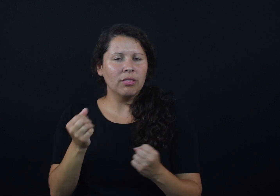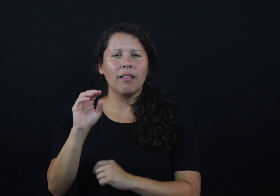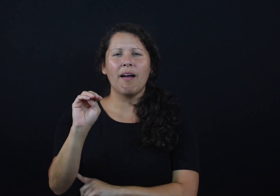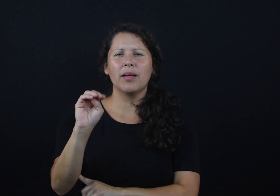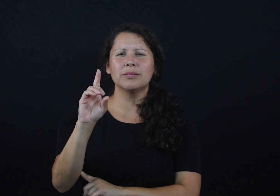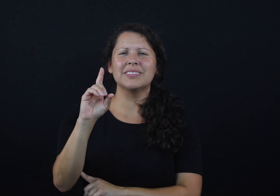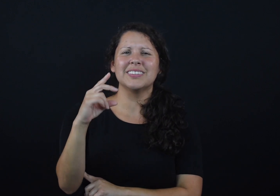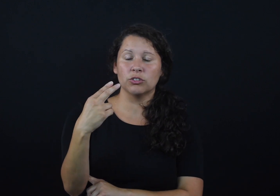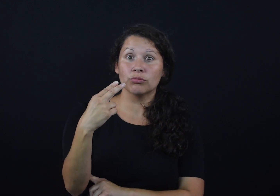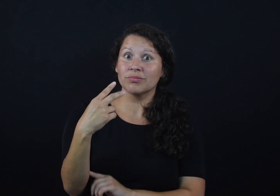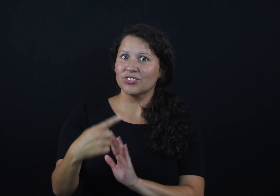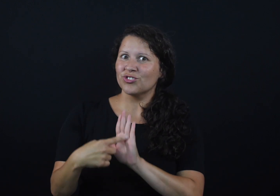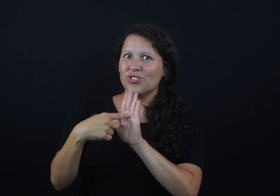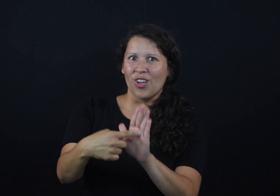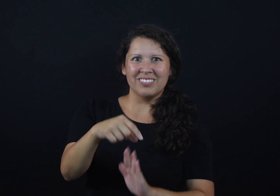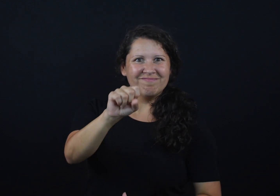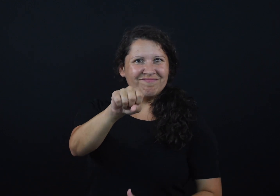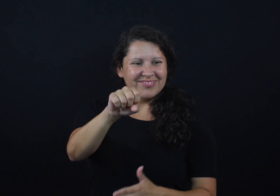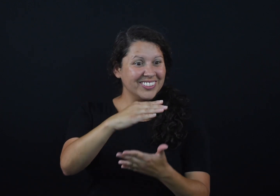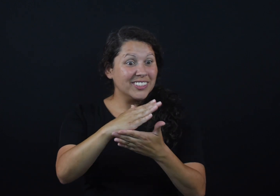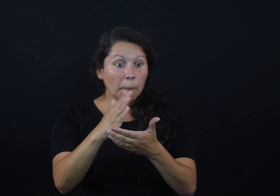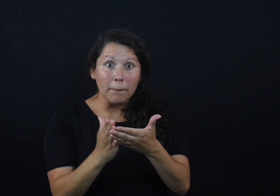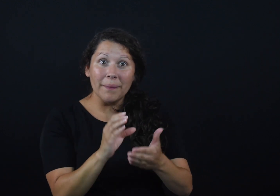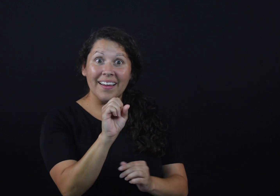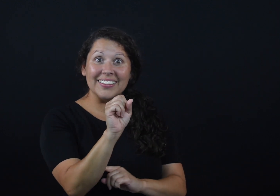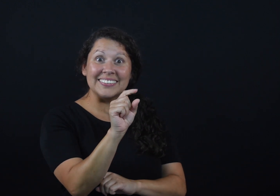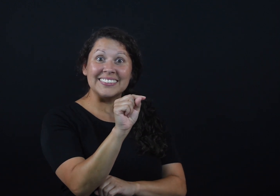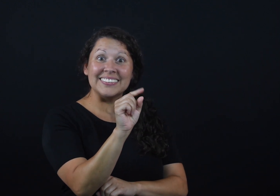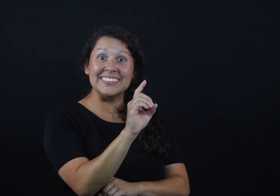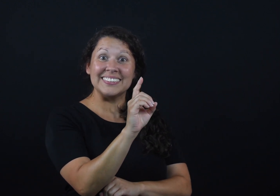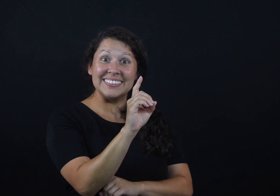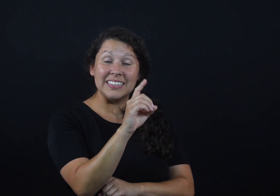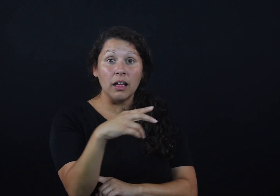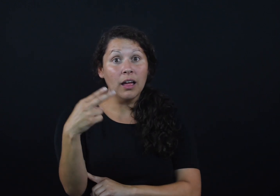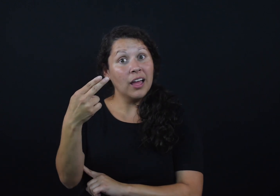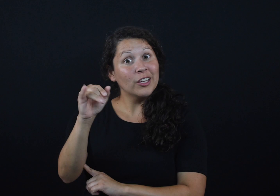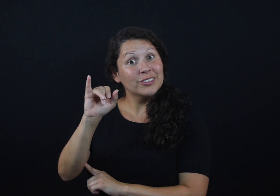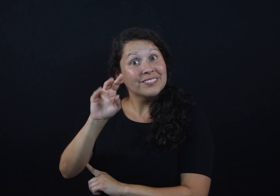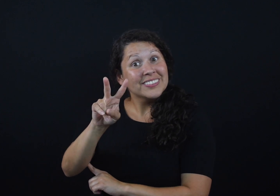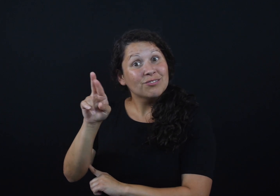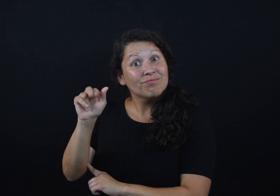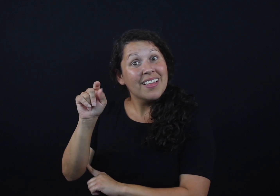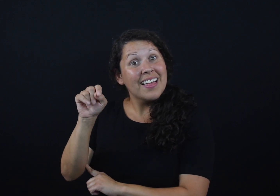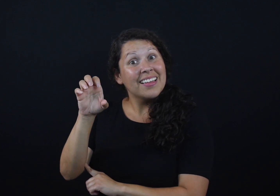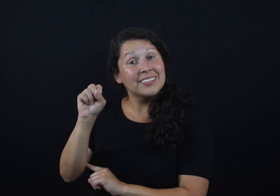sexually transmitted diseases (STD) and HIV rates in Minnesota decreased slightly